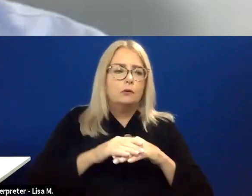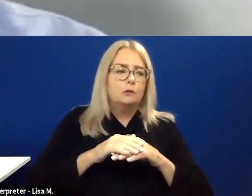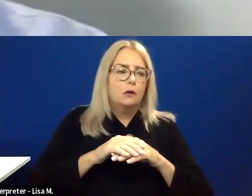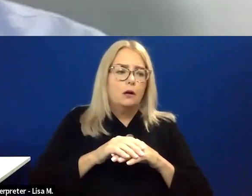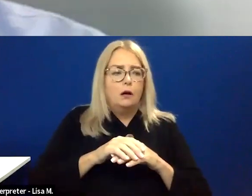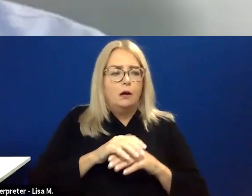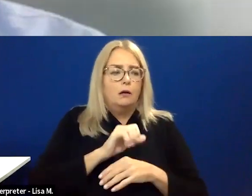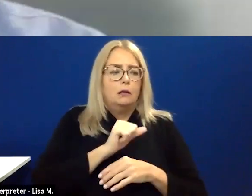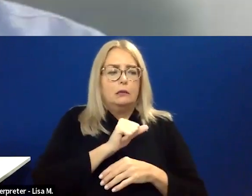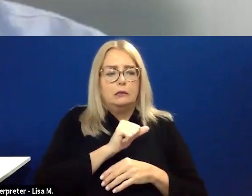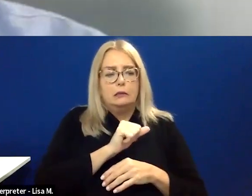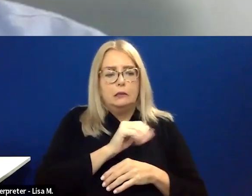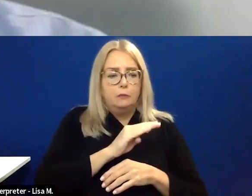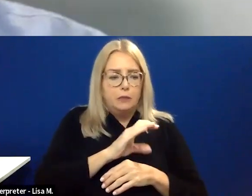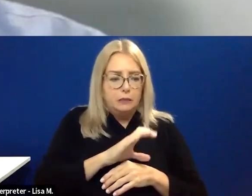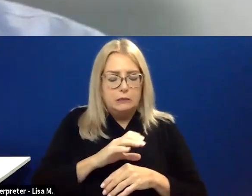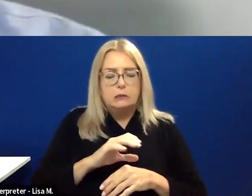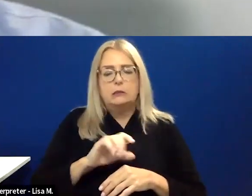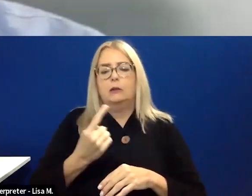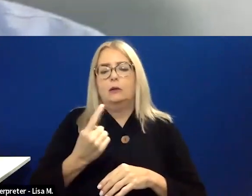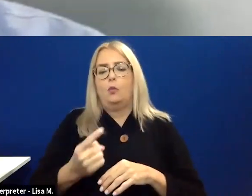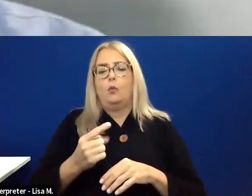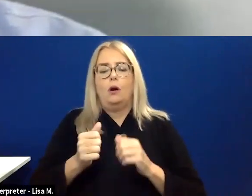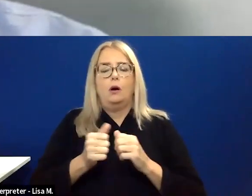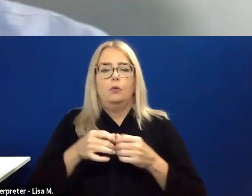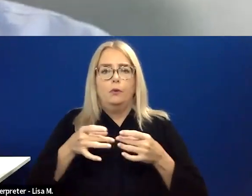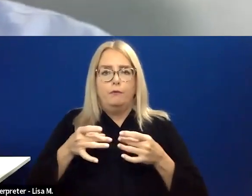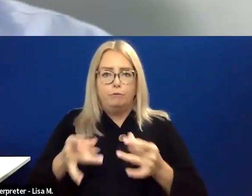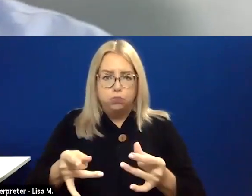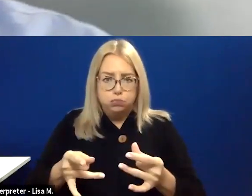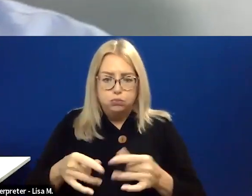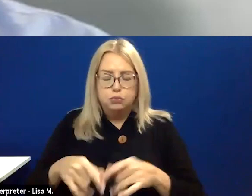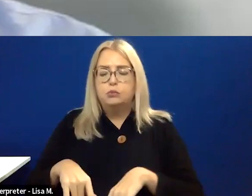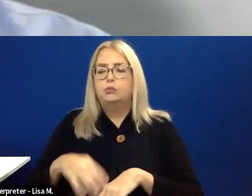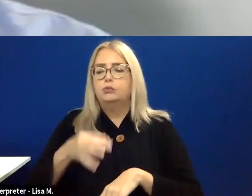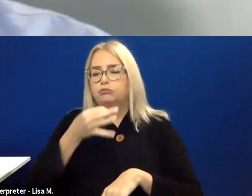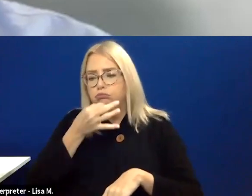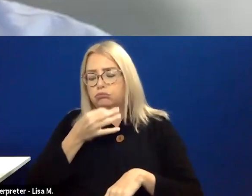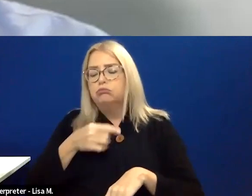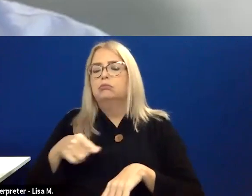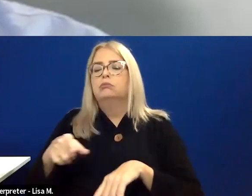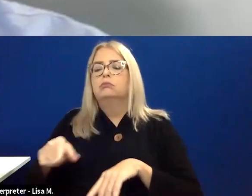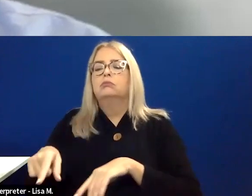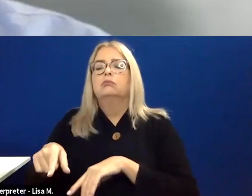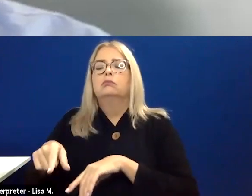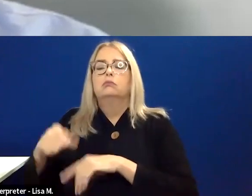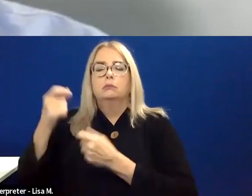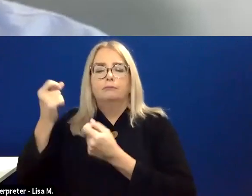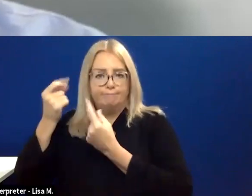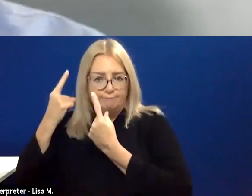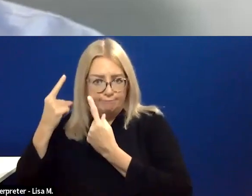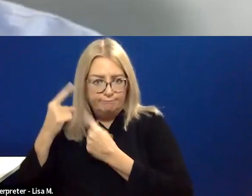and another group with comprehension but in the process of writing the report they had a number